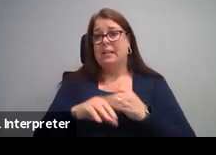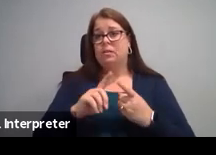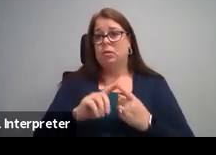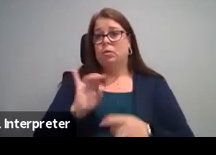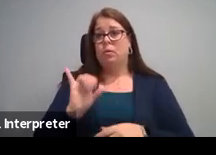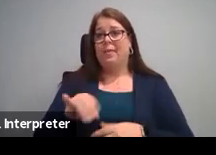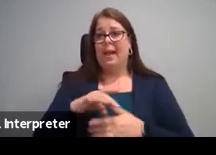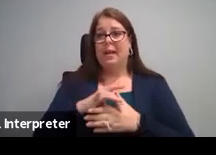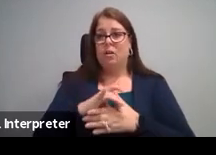Laurie Arnold: I think that's really important.